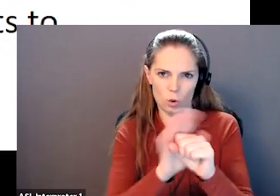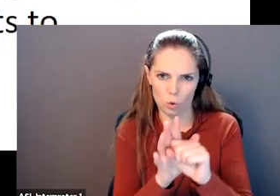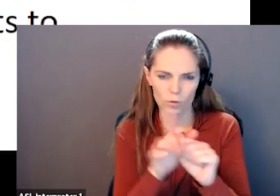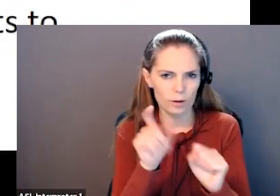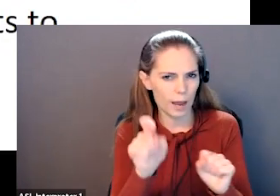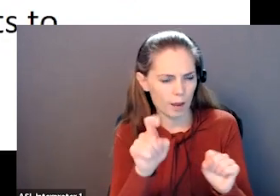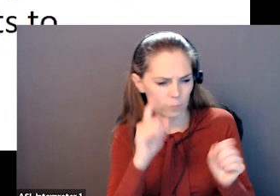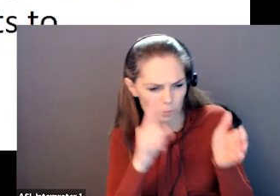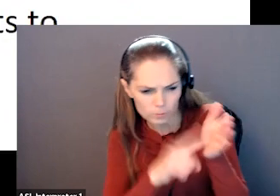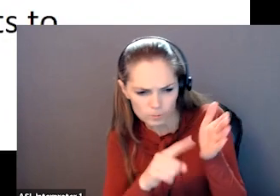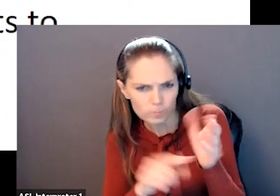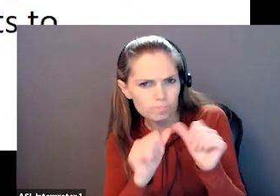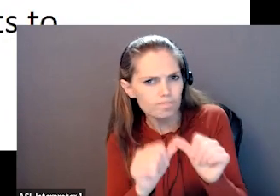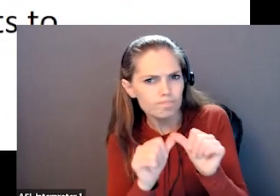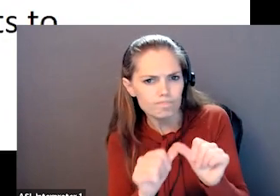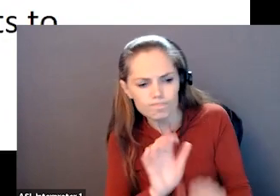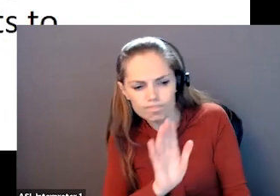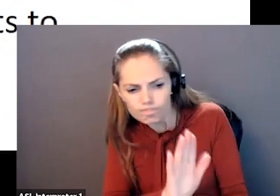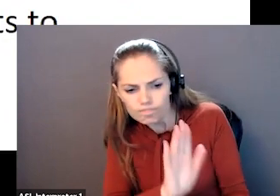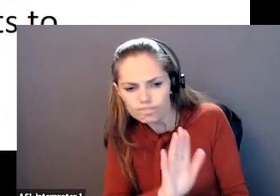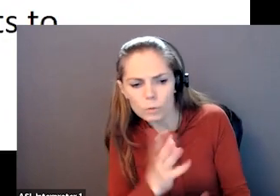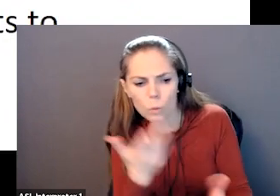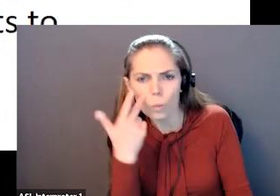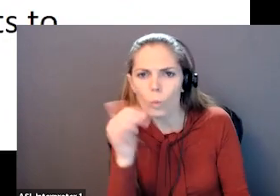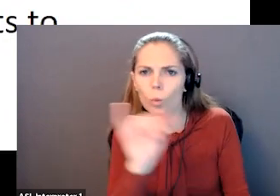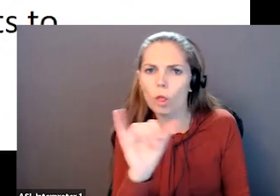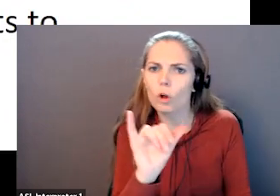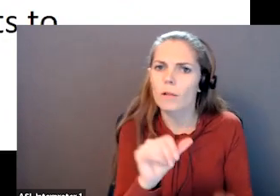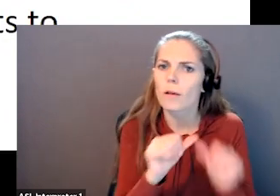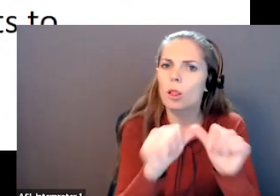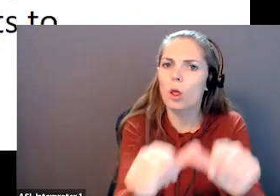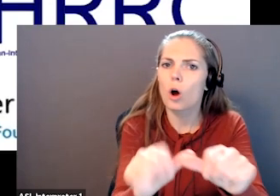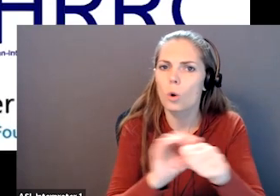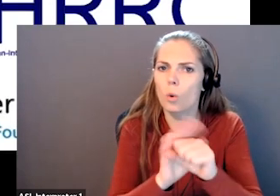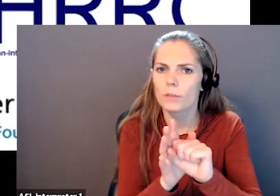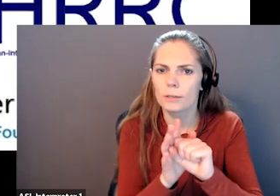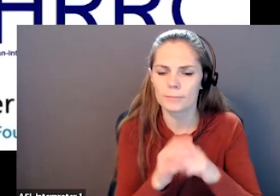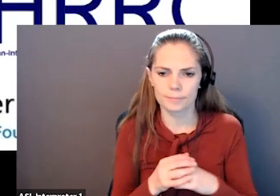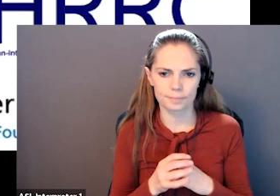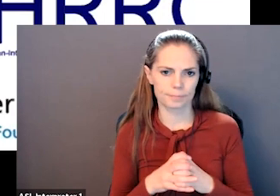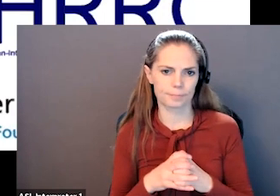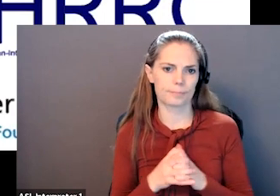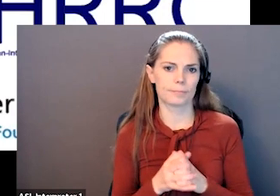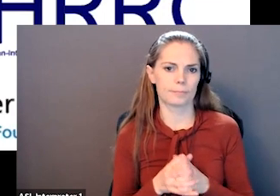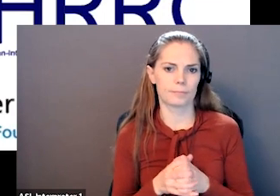features might be emerging in the context of long COVID. I'd like to thank the entire